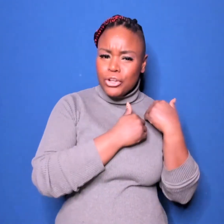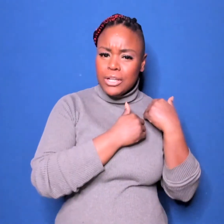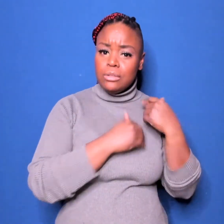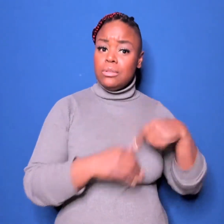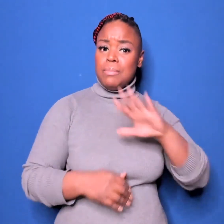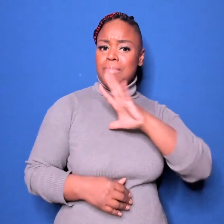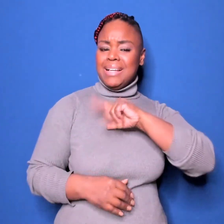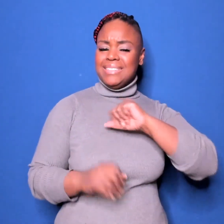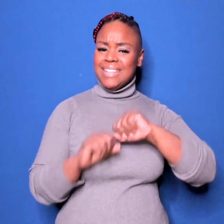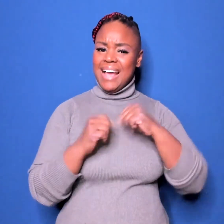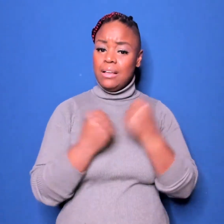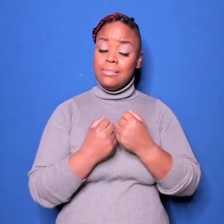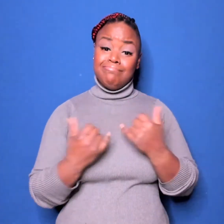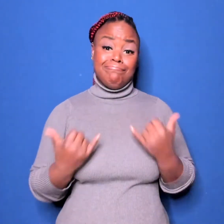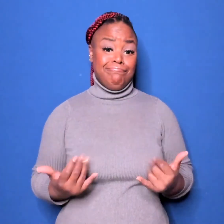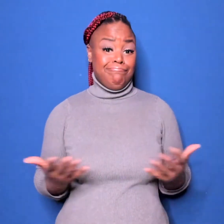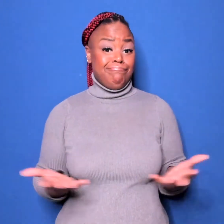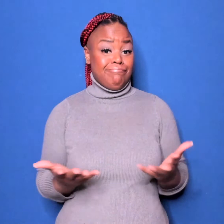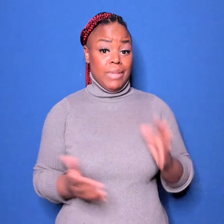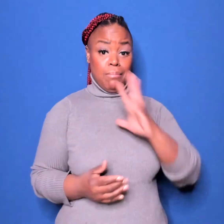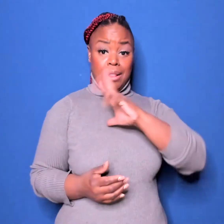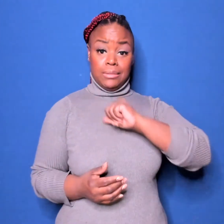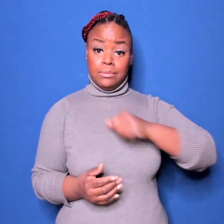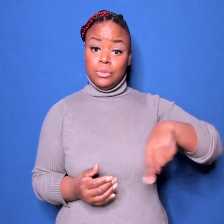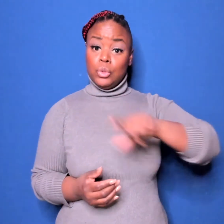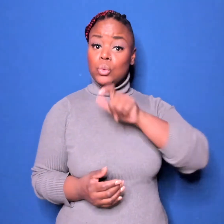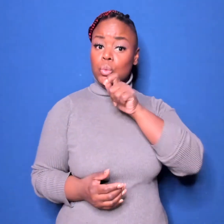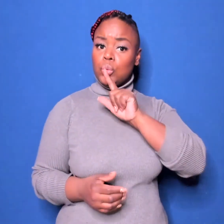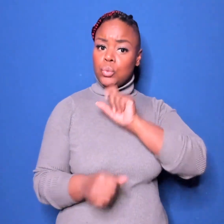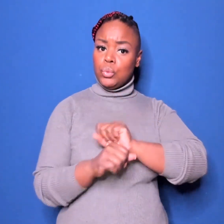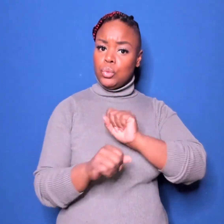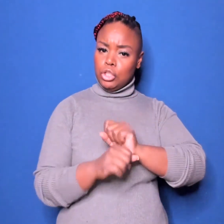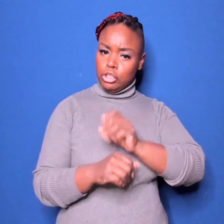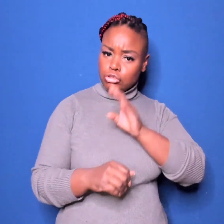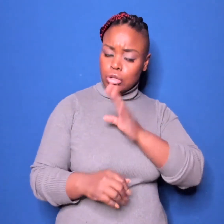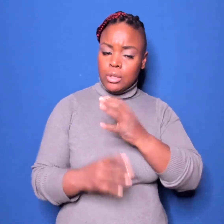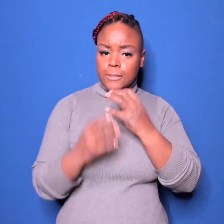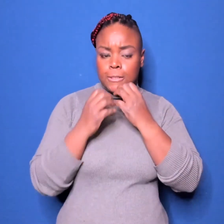as a “burden” to Palestinian society. In fact, these are the Palestinians whose bodies